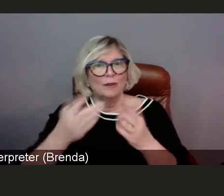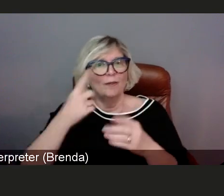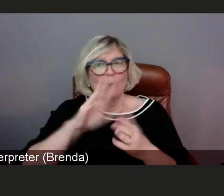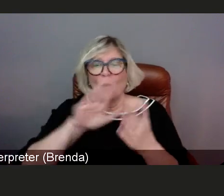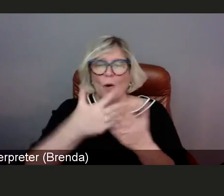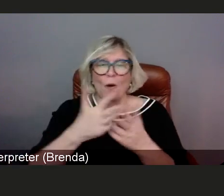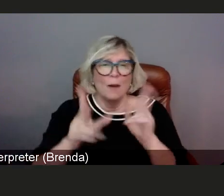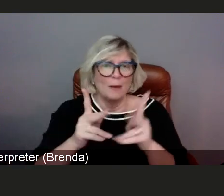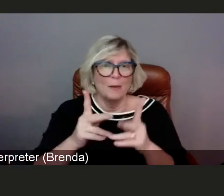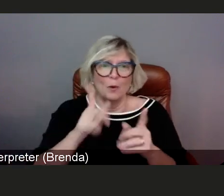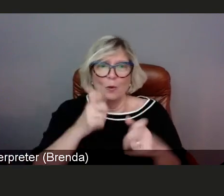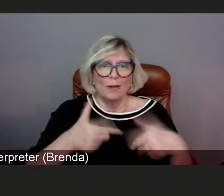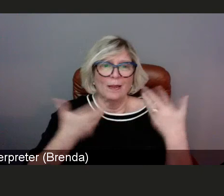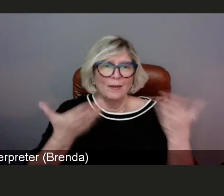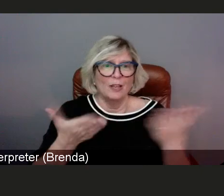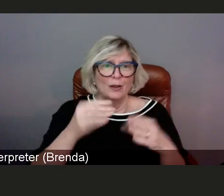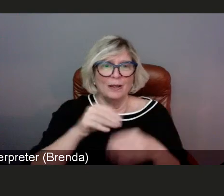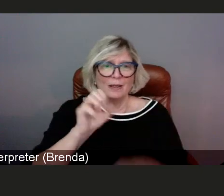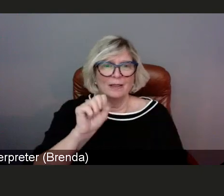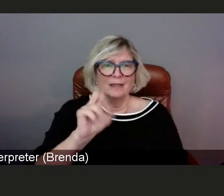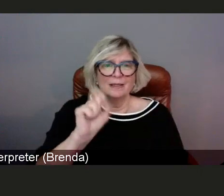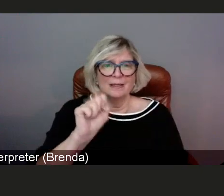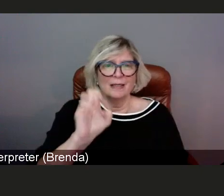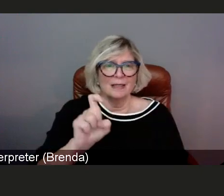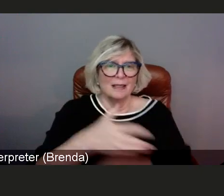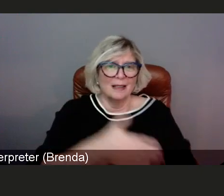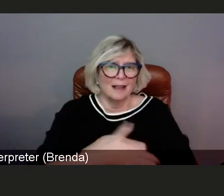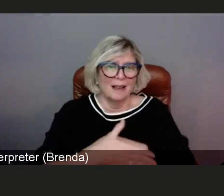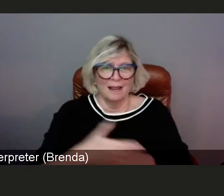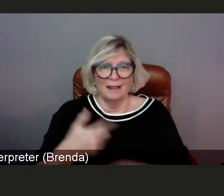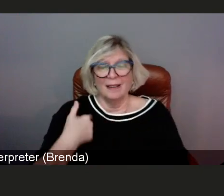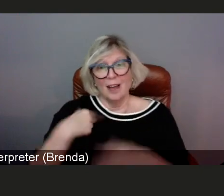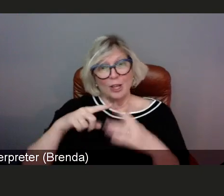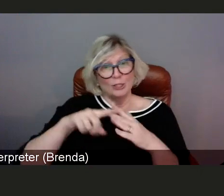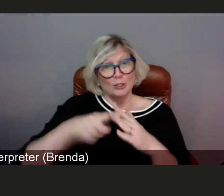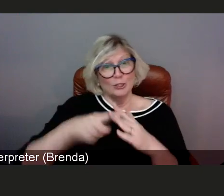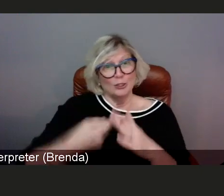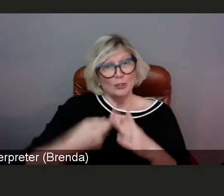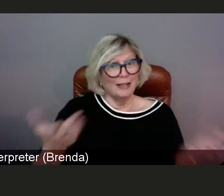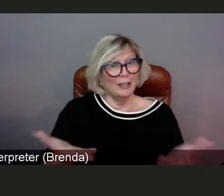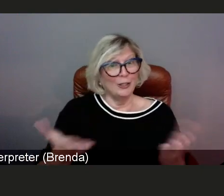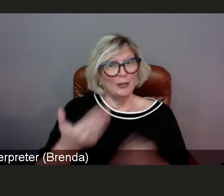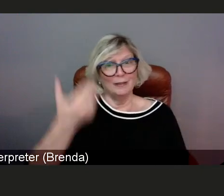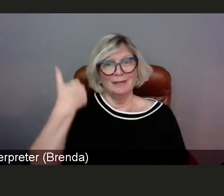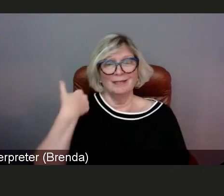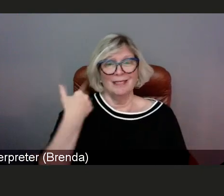I've been here now for almost a year. I started March 17th, and I can tell you that I myself